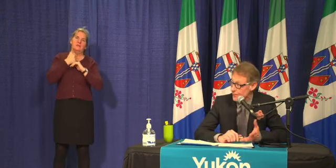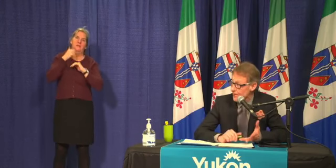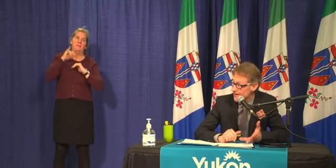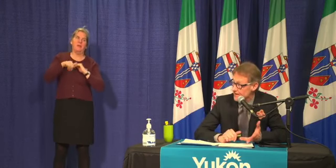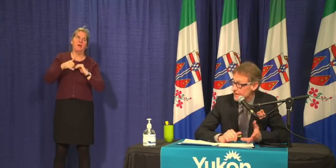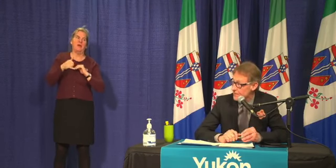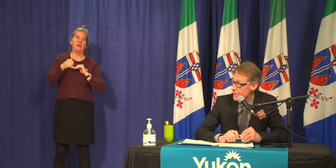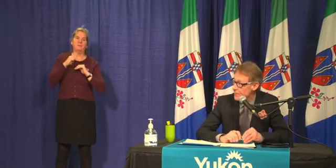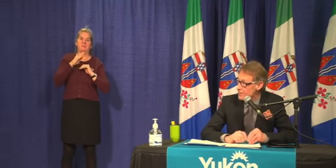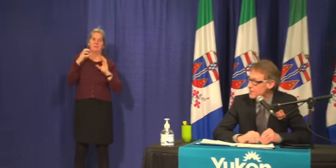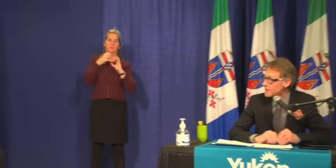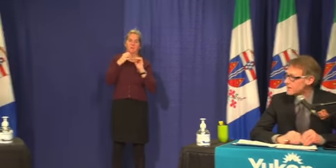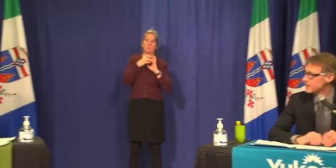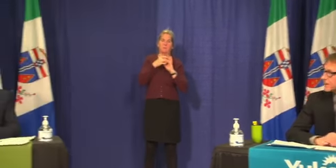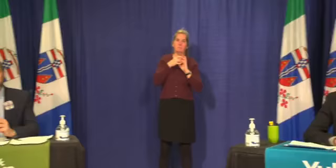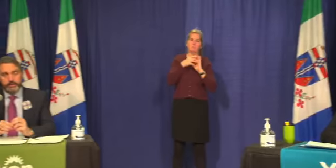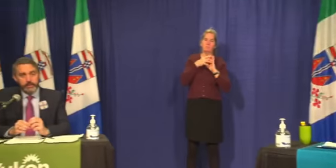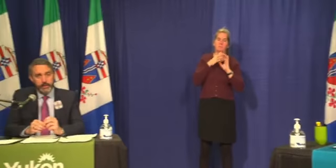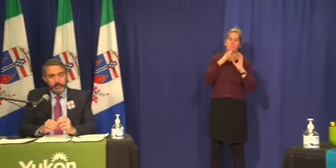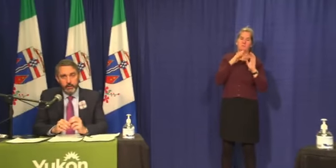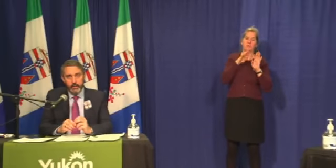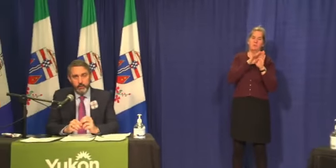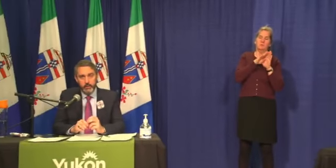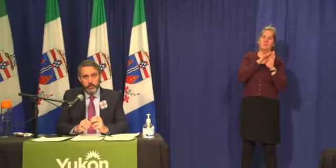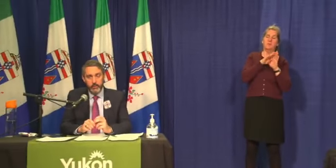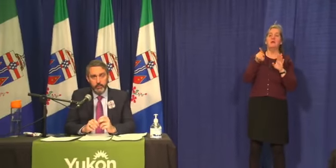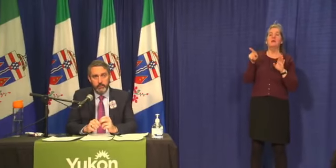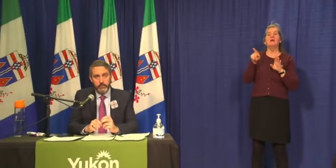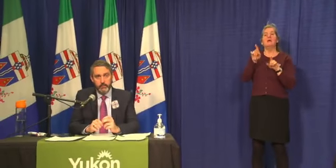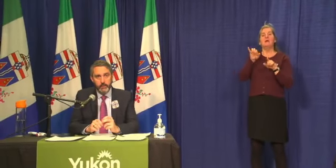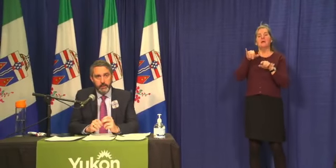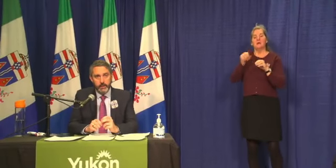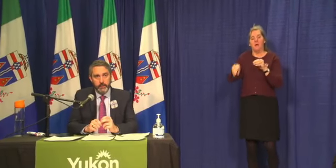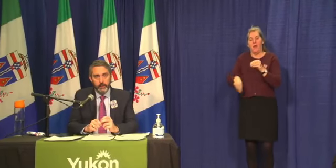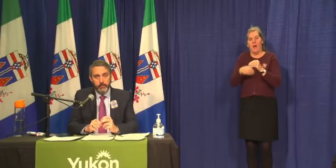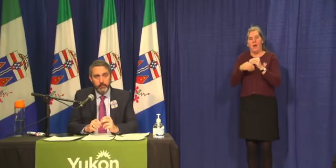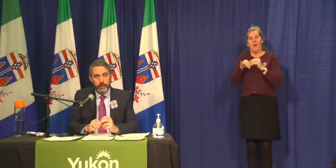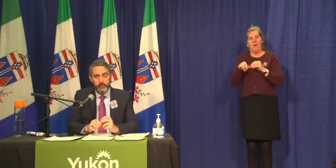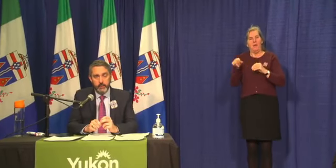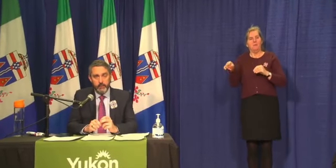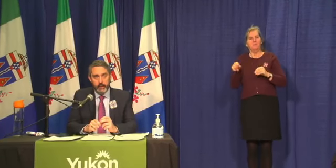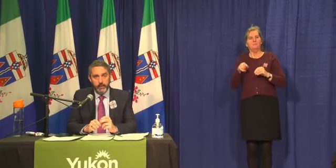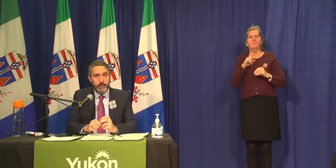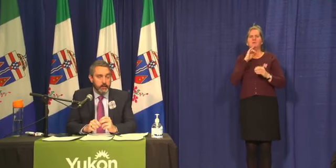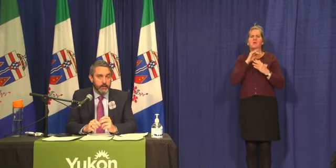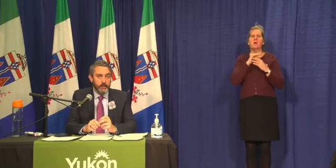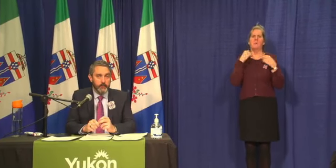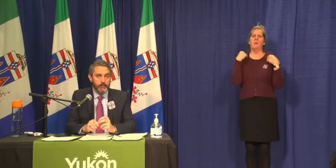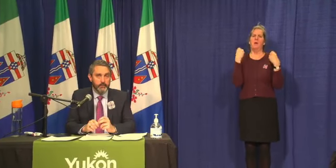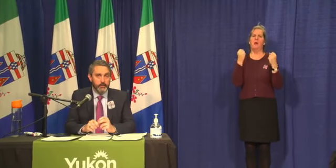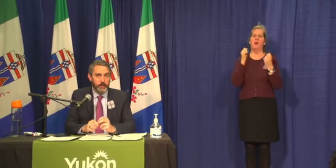THE MOMENT. I WOULD JUST ADD AS WELL, WHEN WE ARE TALKING ABOUT MEDICAL TRAVEL OUTSIDE OF OF THE